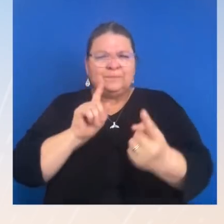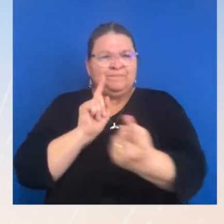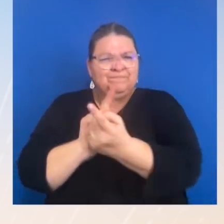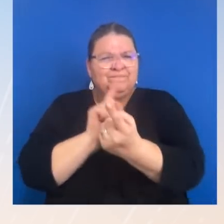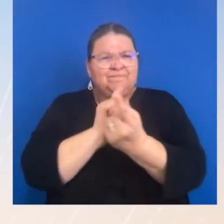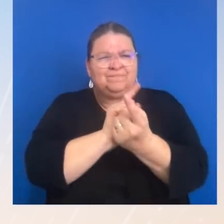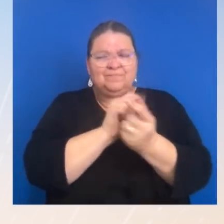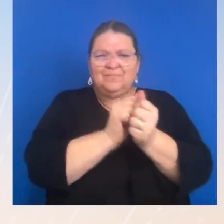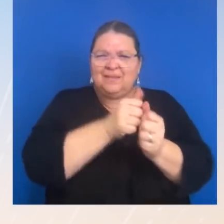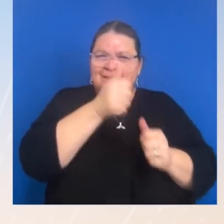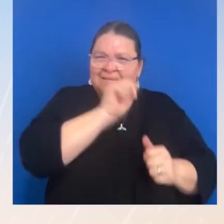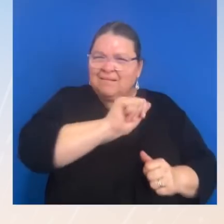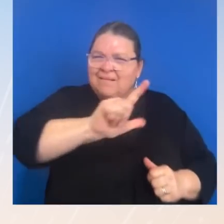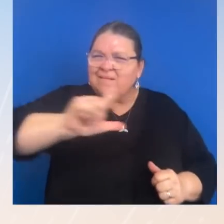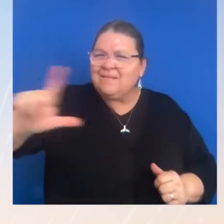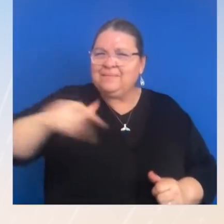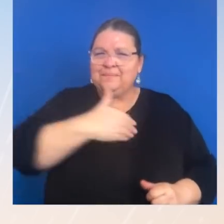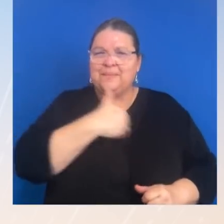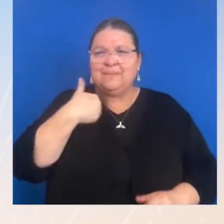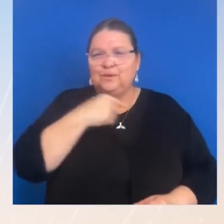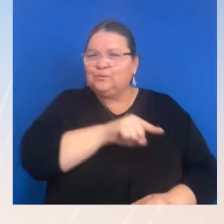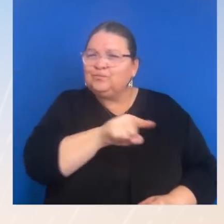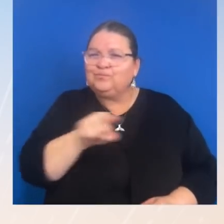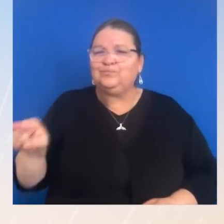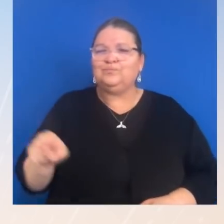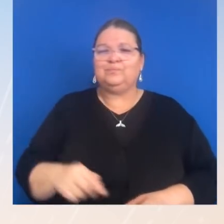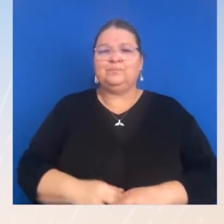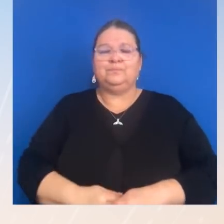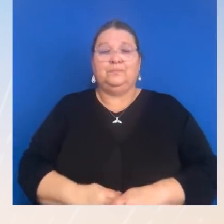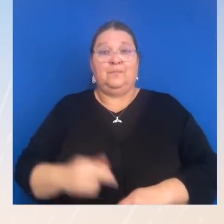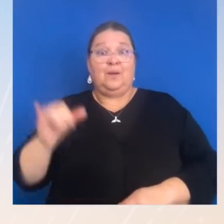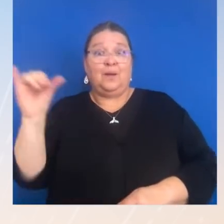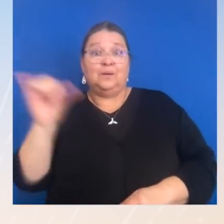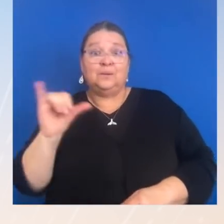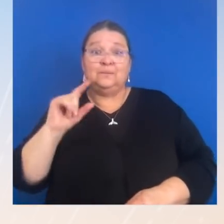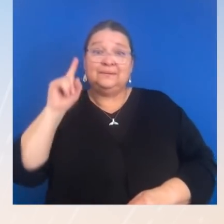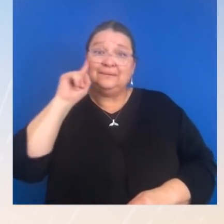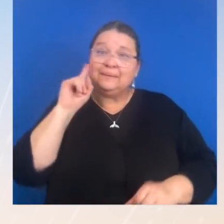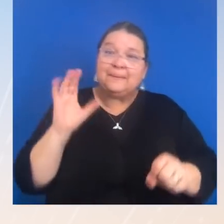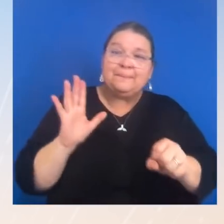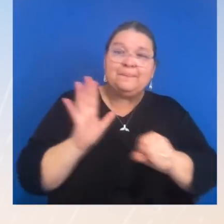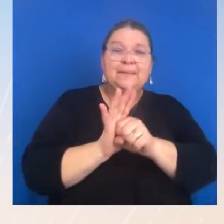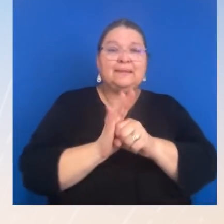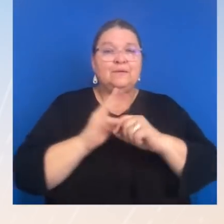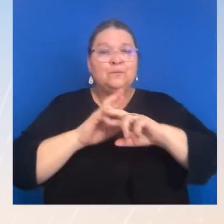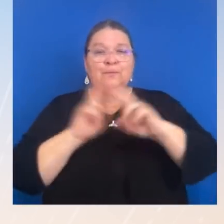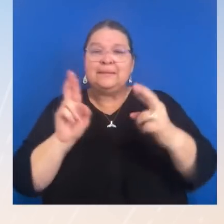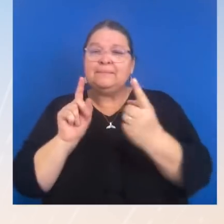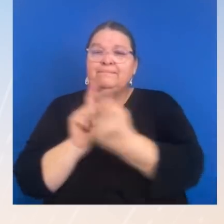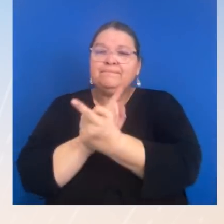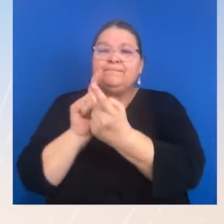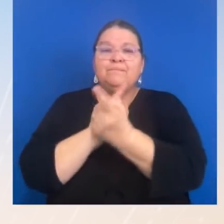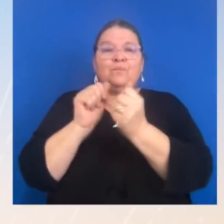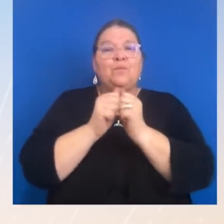And she is also committed to meeting others beyond that period of time. And they've -- many of them have come out and spoken to her meeting --